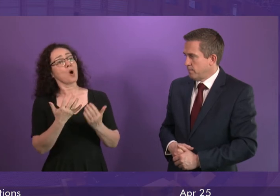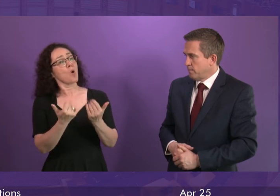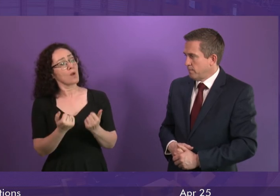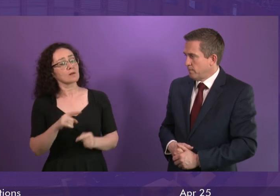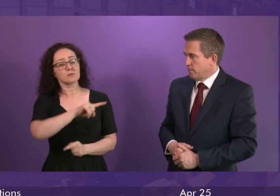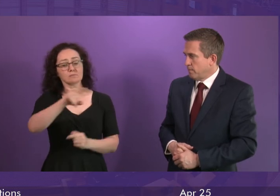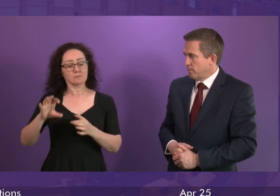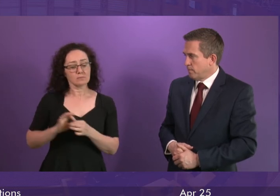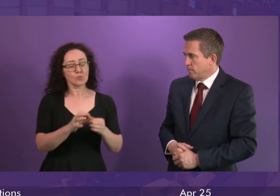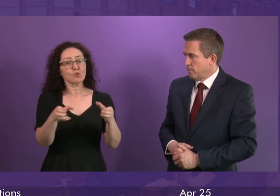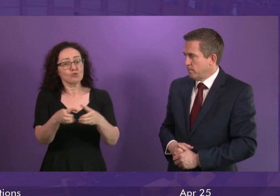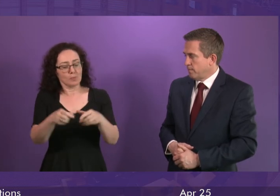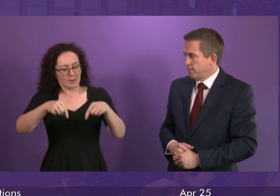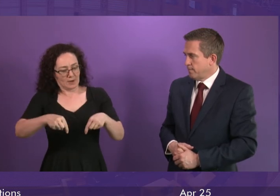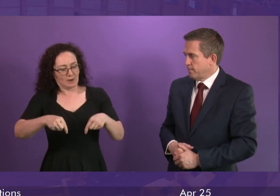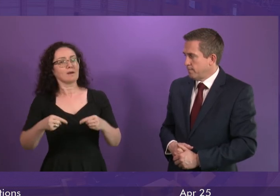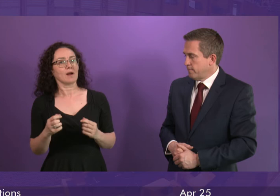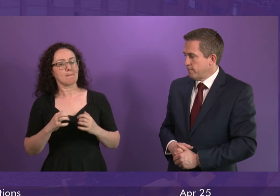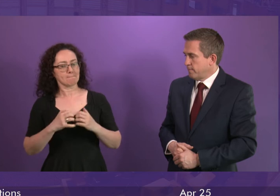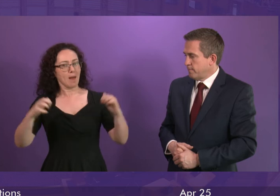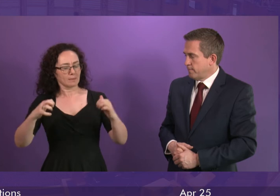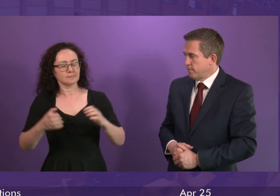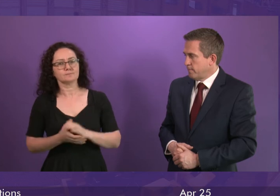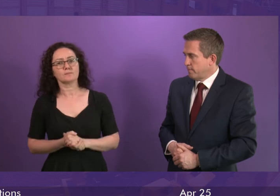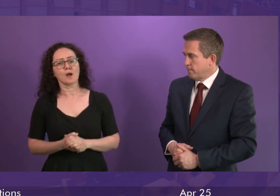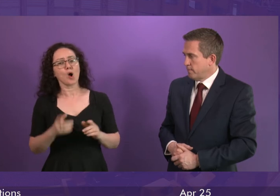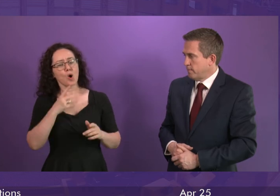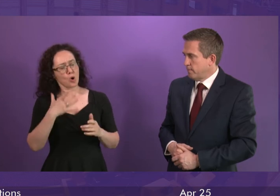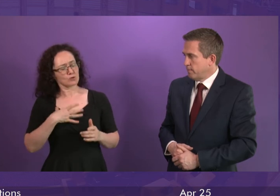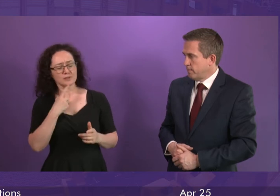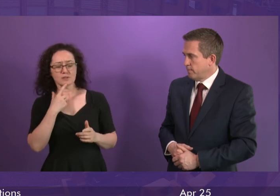to the Scottish Parliament, and I commend the work that Anas Sarwar and my colleague